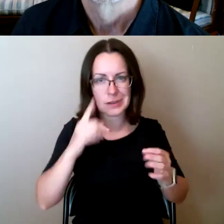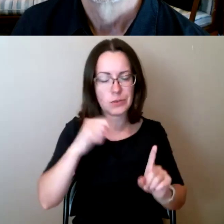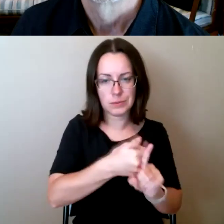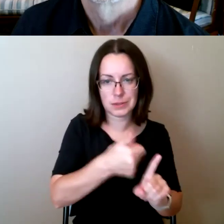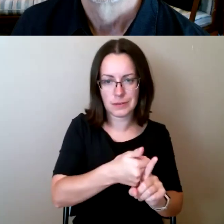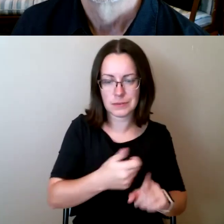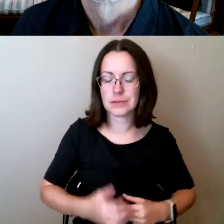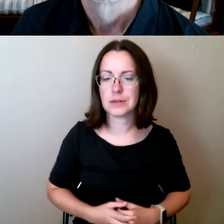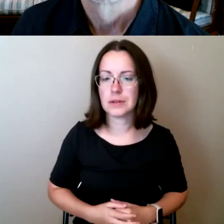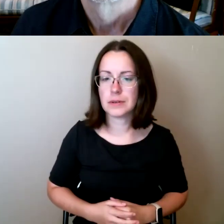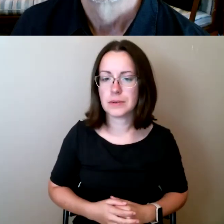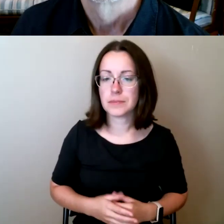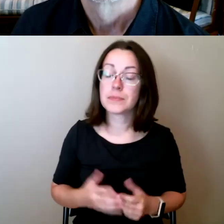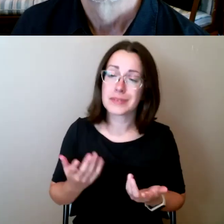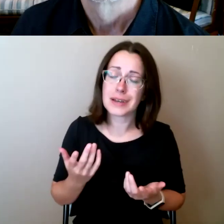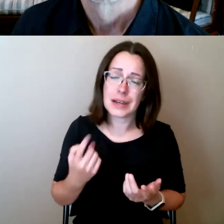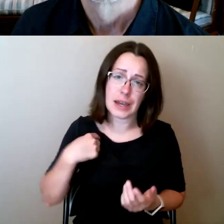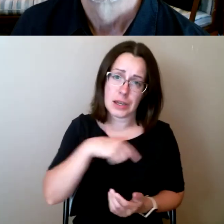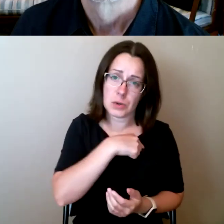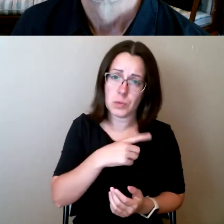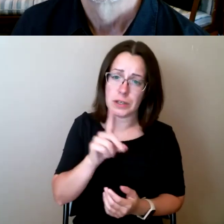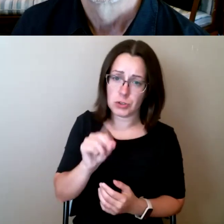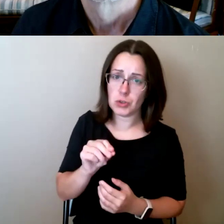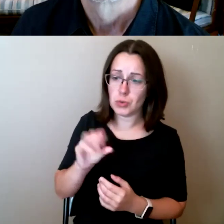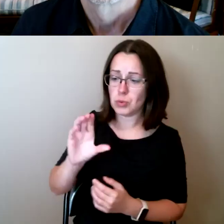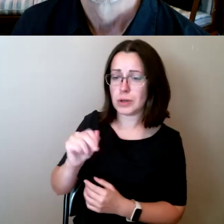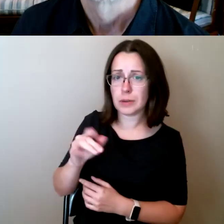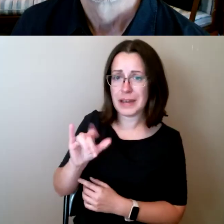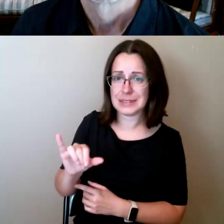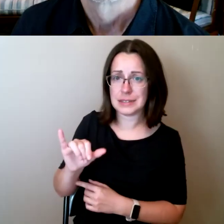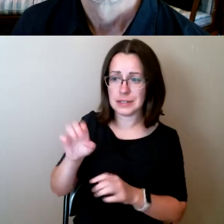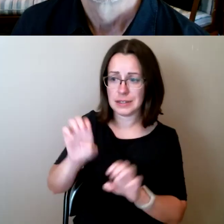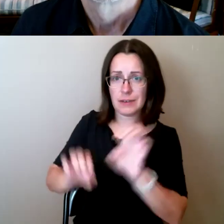number of other people. We do capacity evaluations for people who want to stop